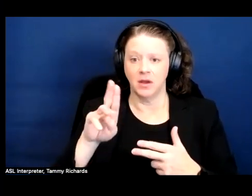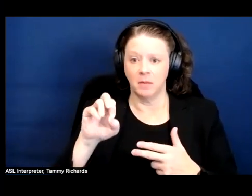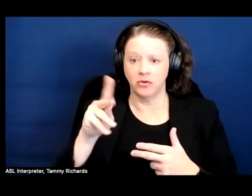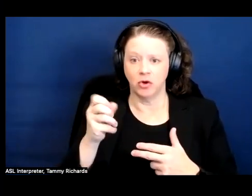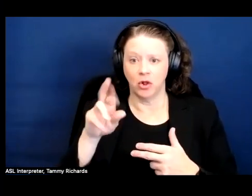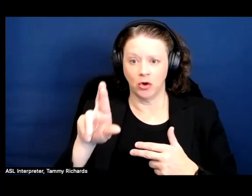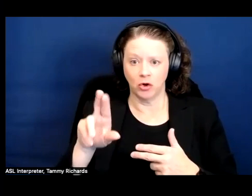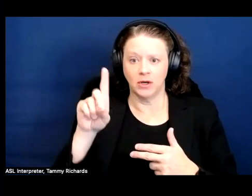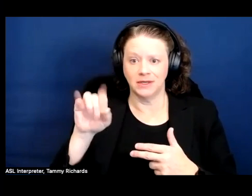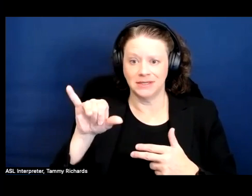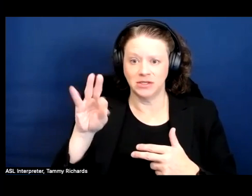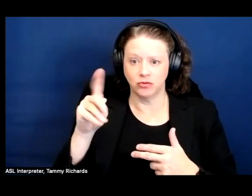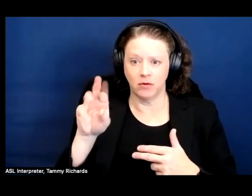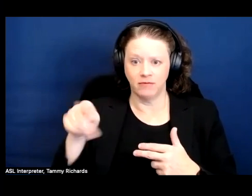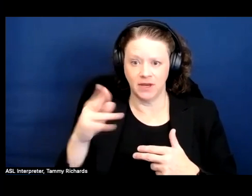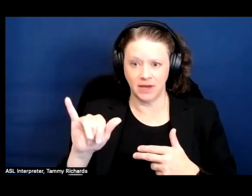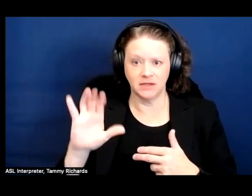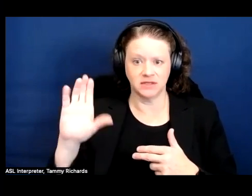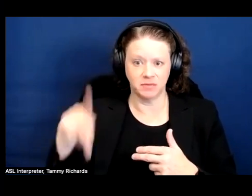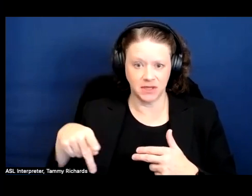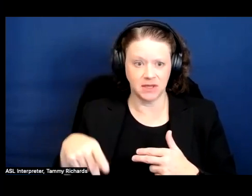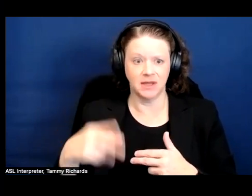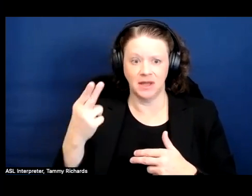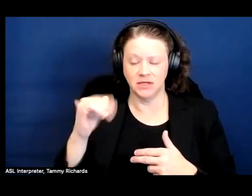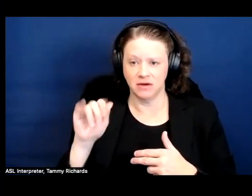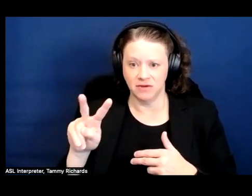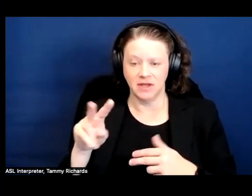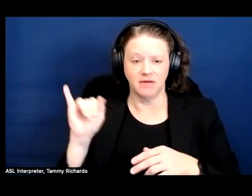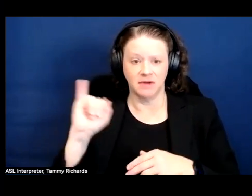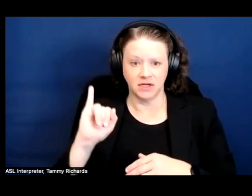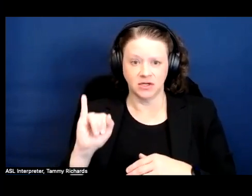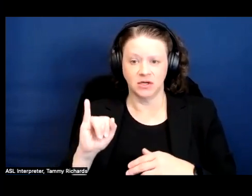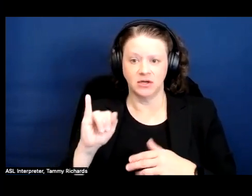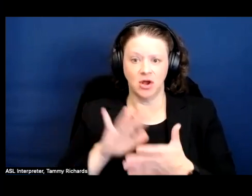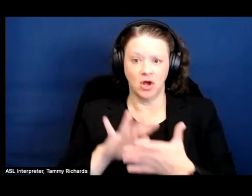"Are you an individual with a disability," and "What is the disability-related task